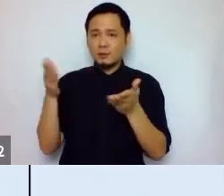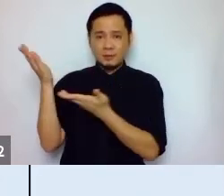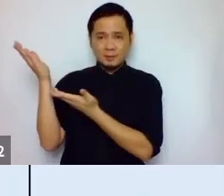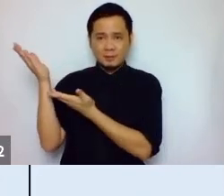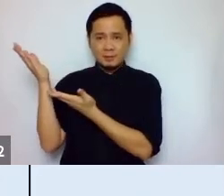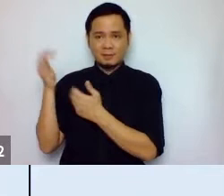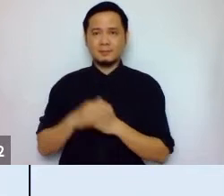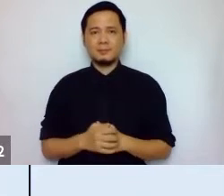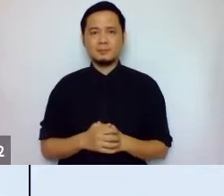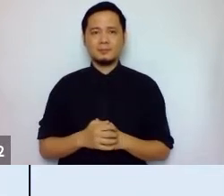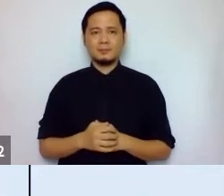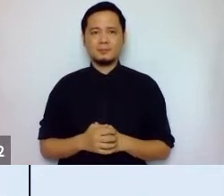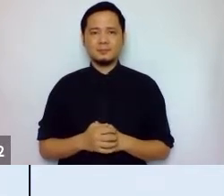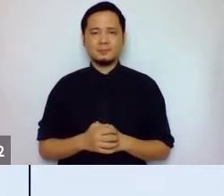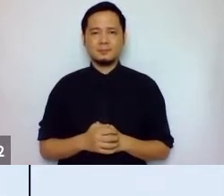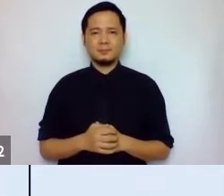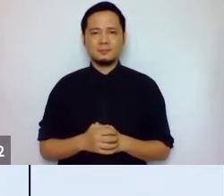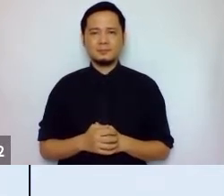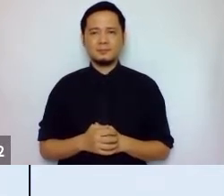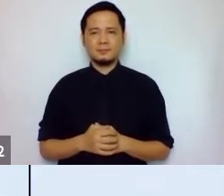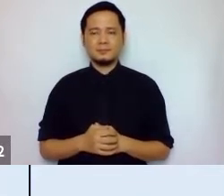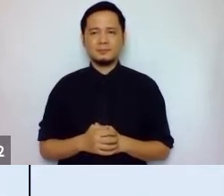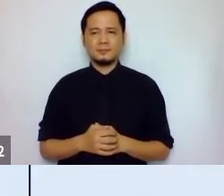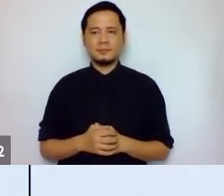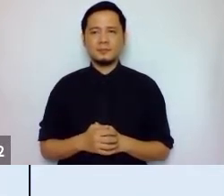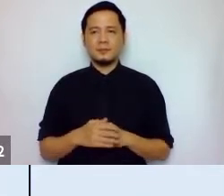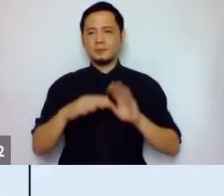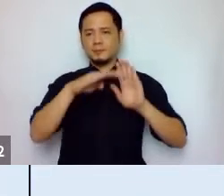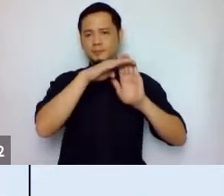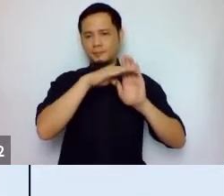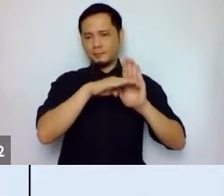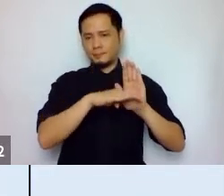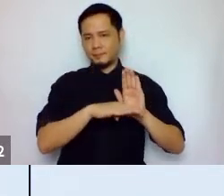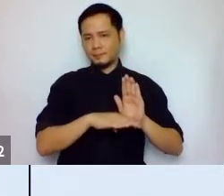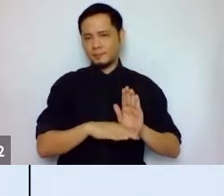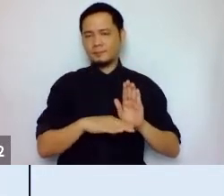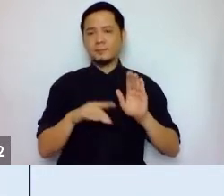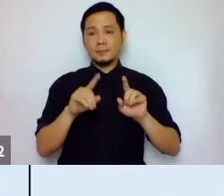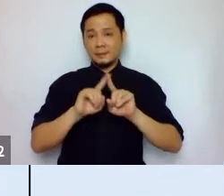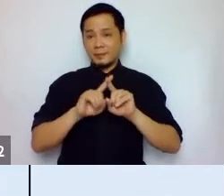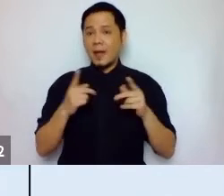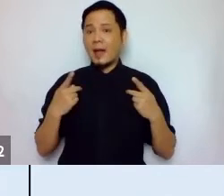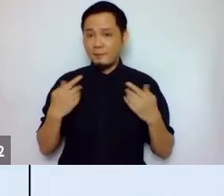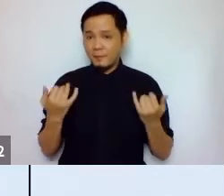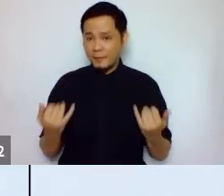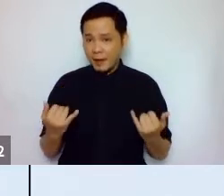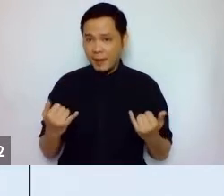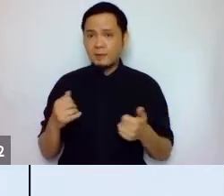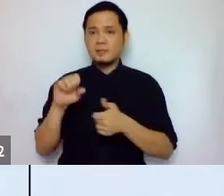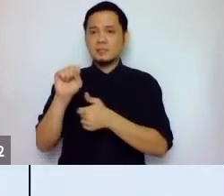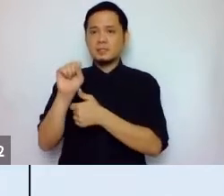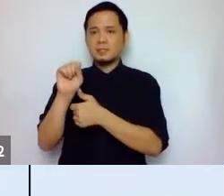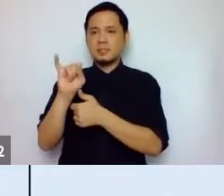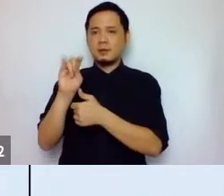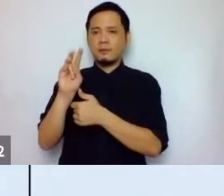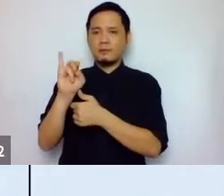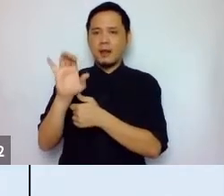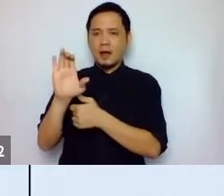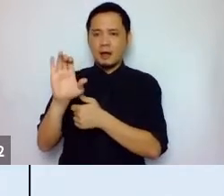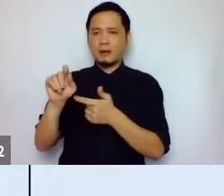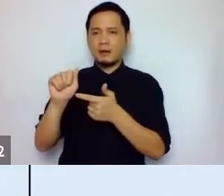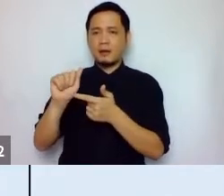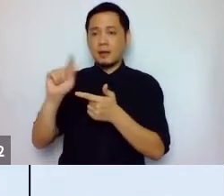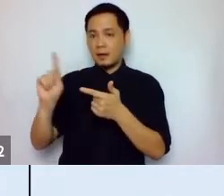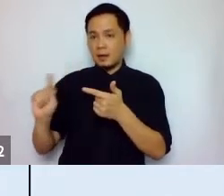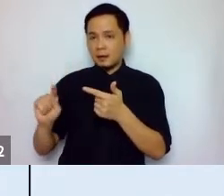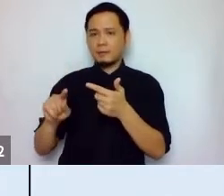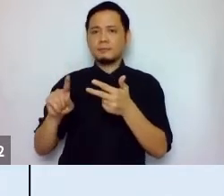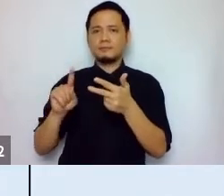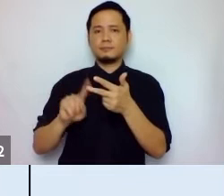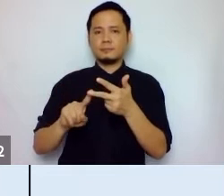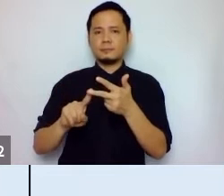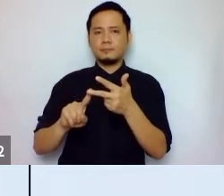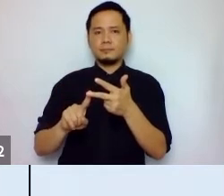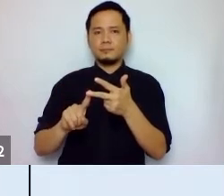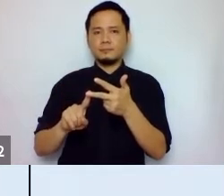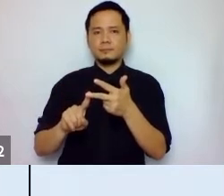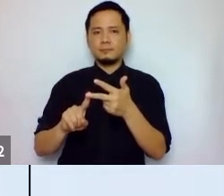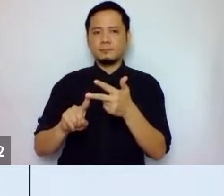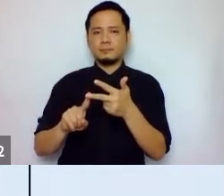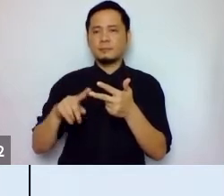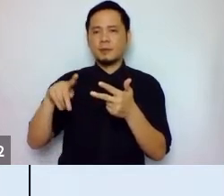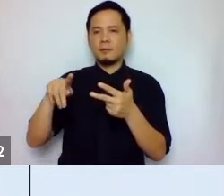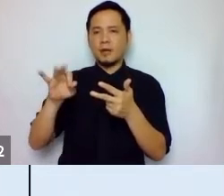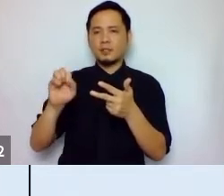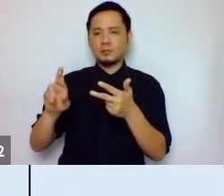So those listed as vaccines that we have in the Philippines now is Sinovac, Astra Zeneca, and Pfizer Biotech vaccines.